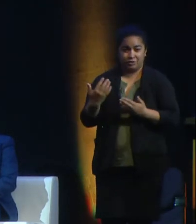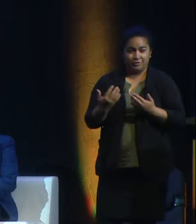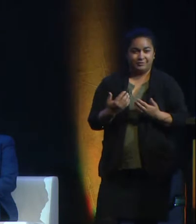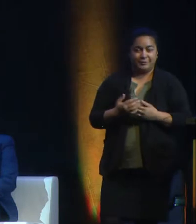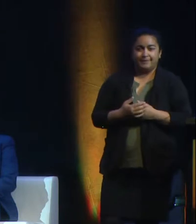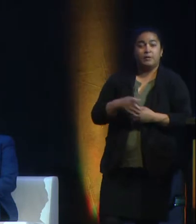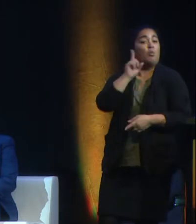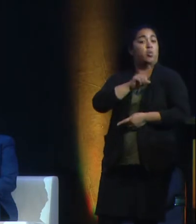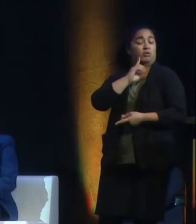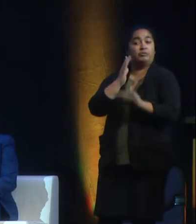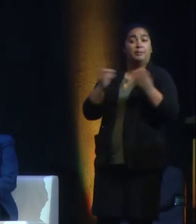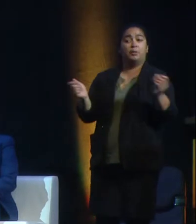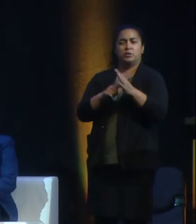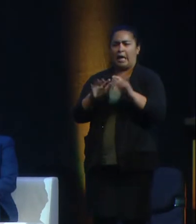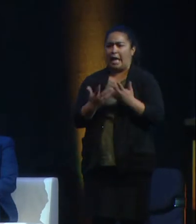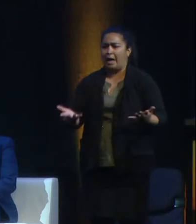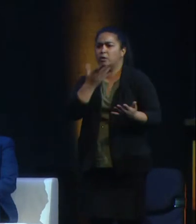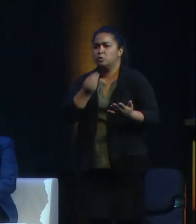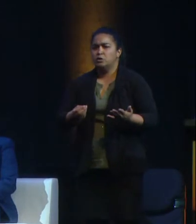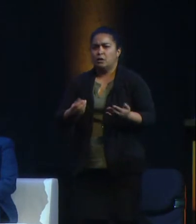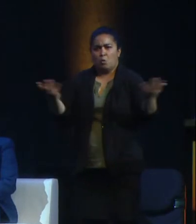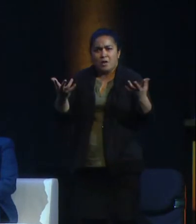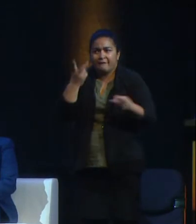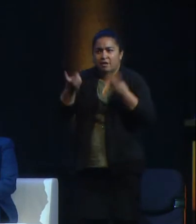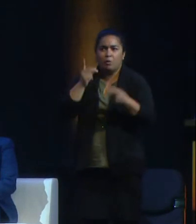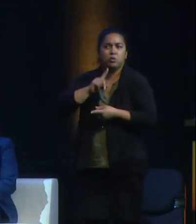important, how we use it, where we find it, what we do with it, it's really incredibly